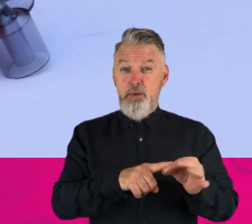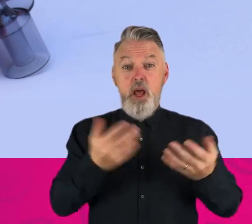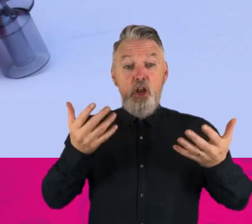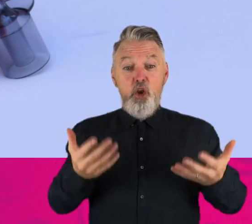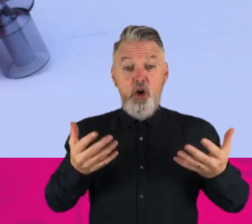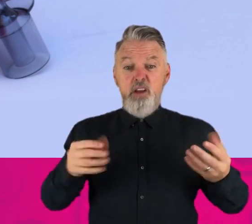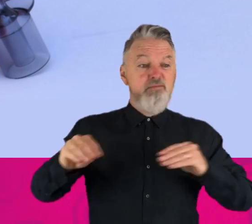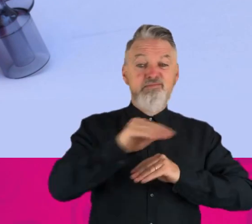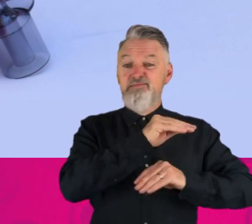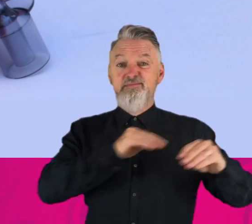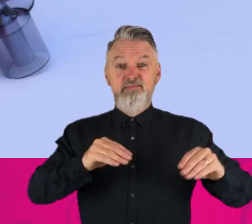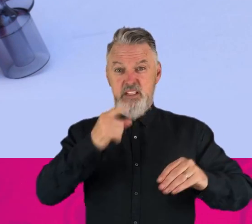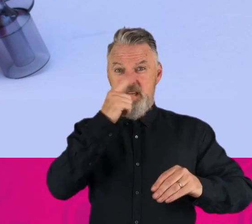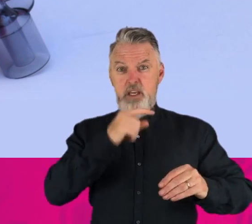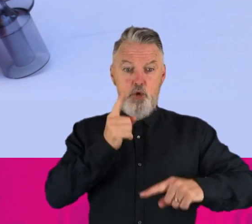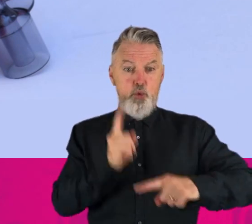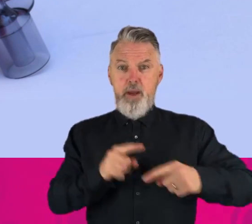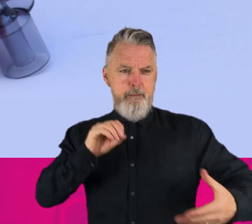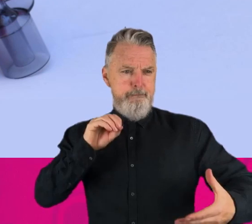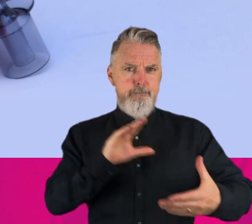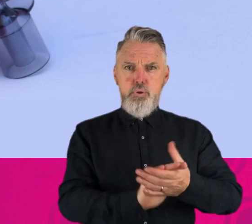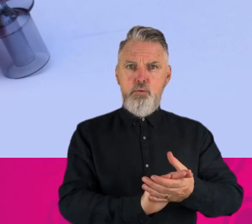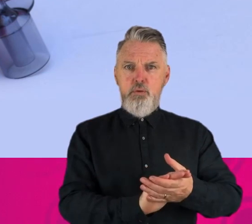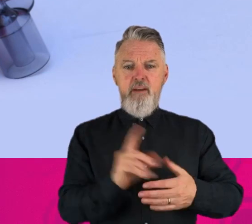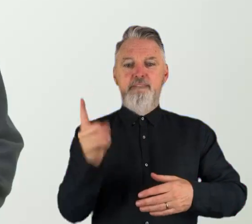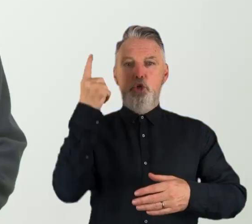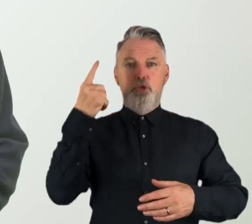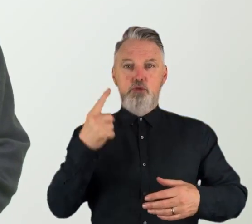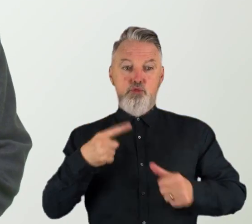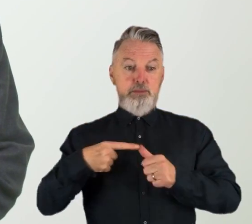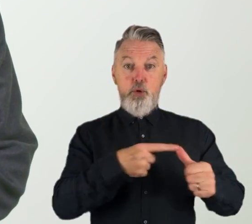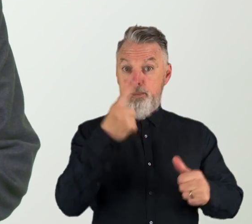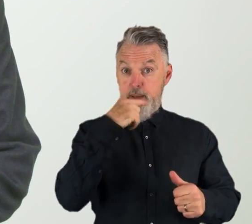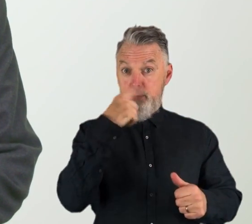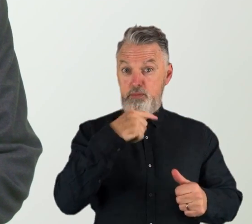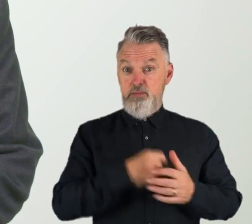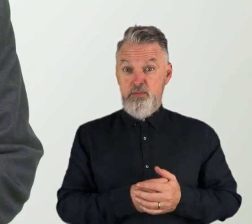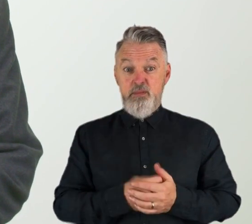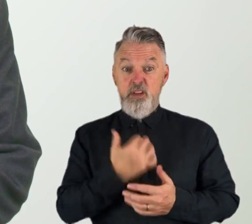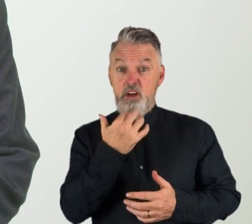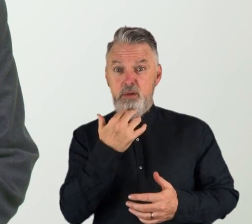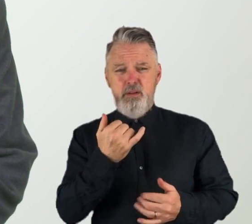and designed to be quickly deployed by first responders. And will cost a fraction of existing equipment.